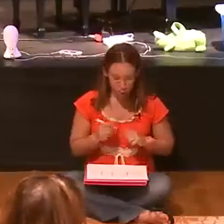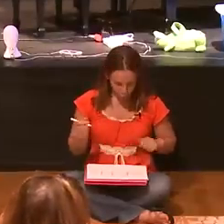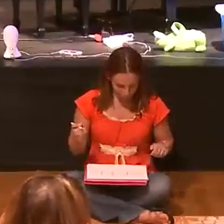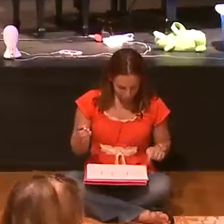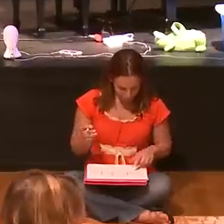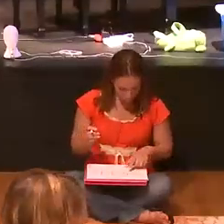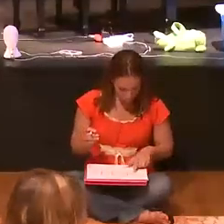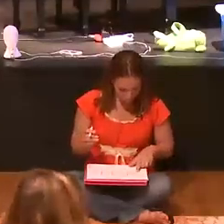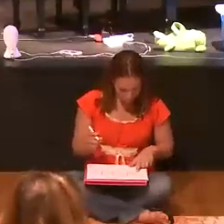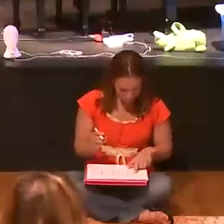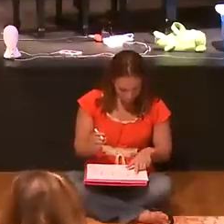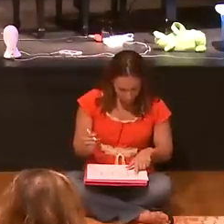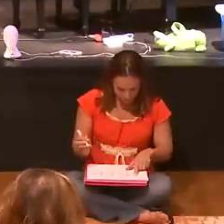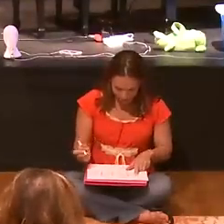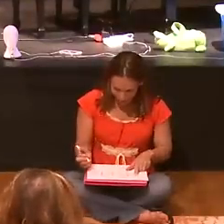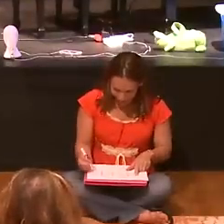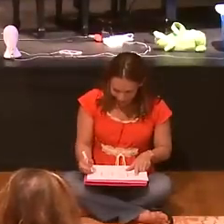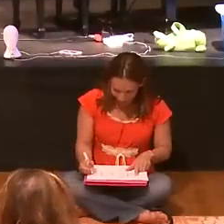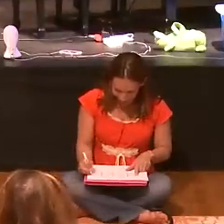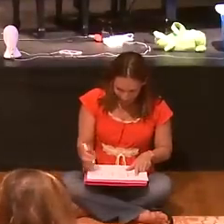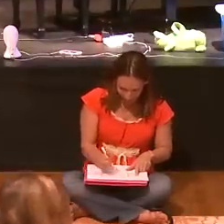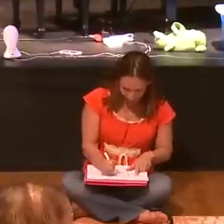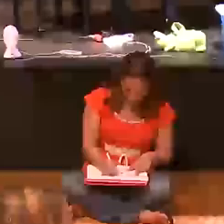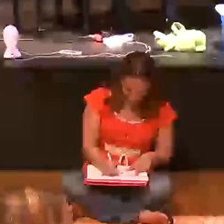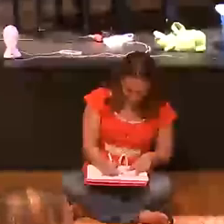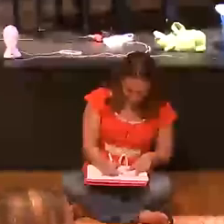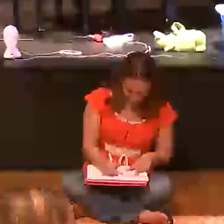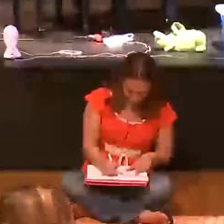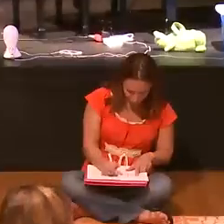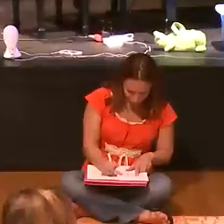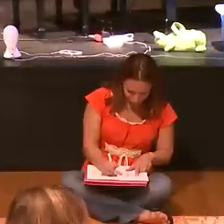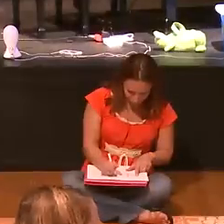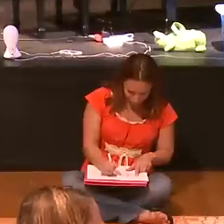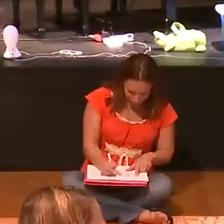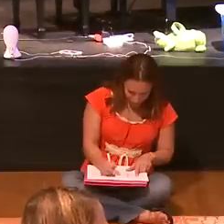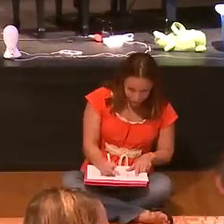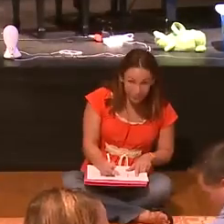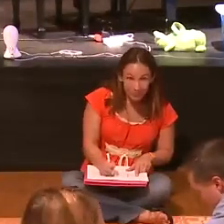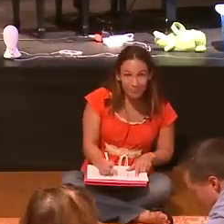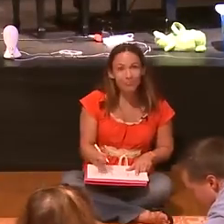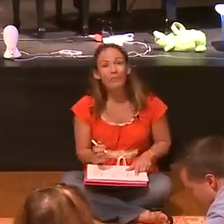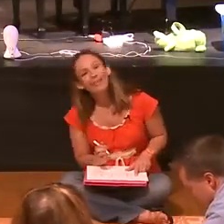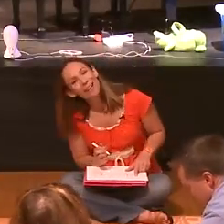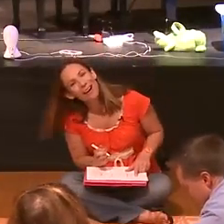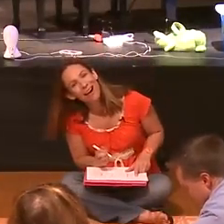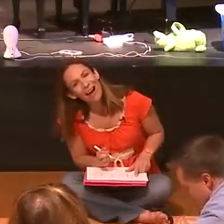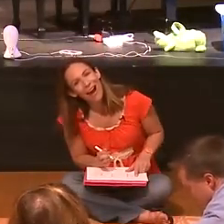Bridget, Lorraine, and we added Andrew. Yay! We have Andrew. Hooray. Can you say hello? I think she thinks you're Ms. Rachel.